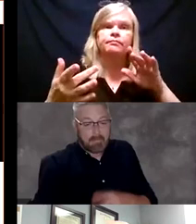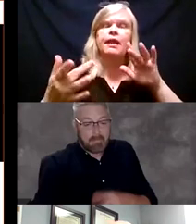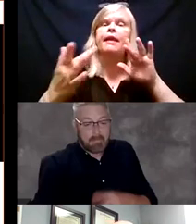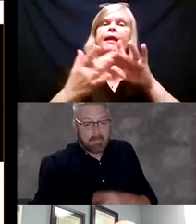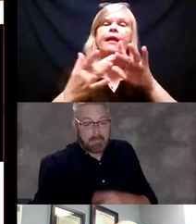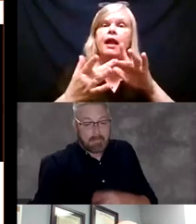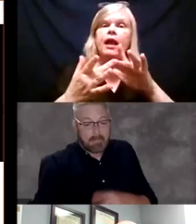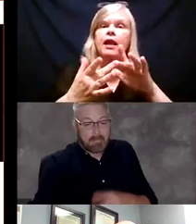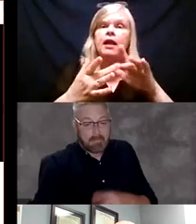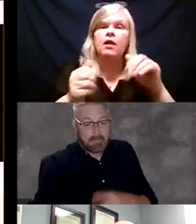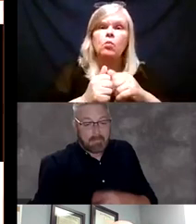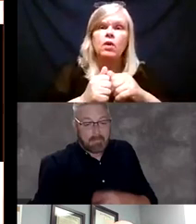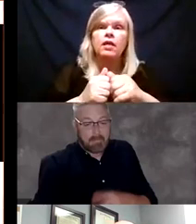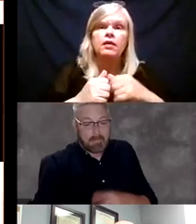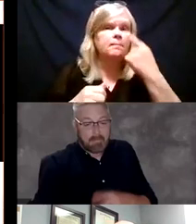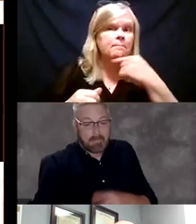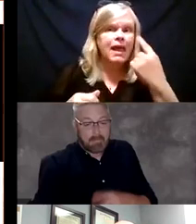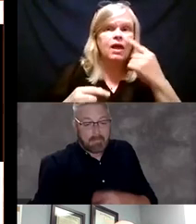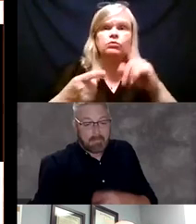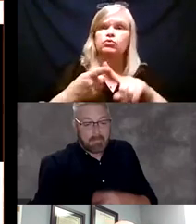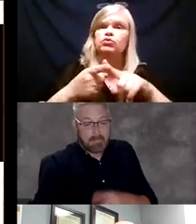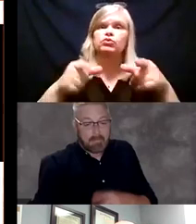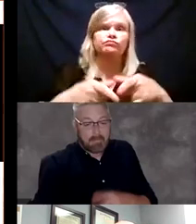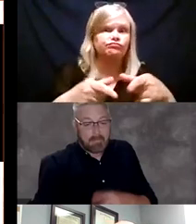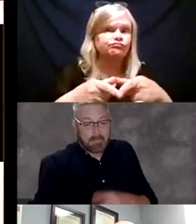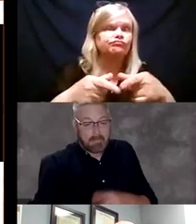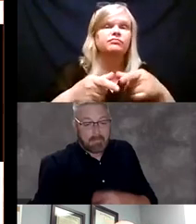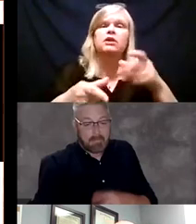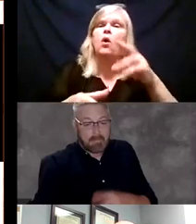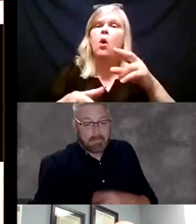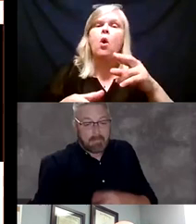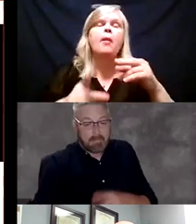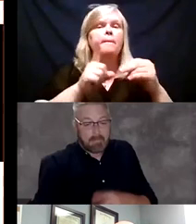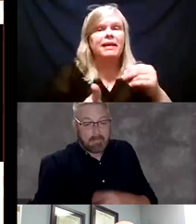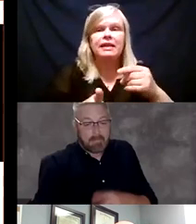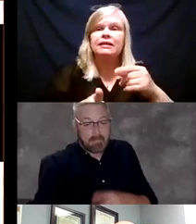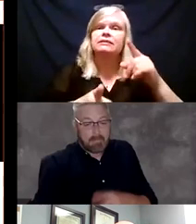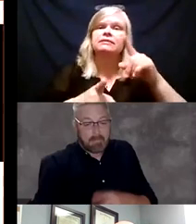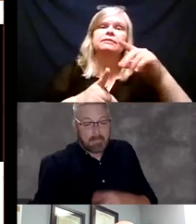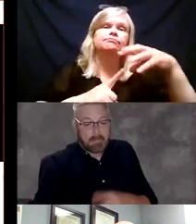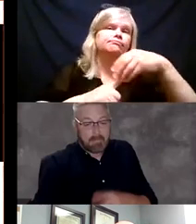MOUTH, MOUTH TO ANUS, GENITAL TO GENITAL, GENITAL TO ANUS, ALL